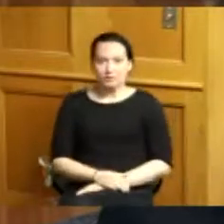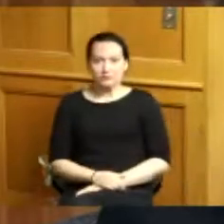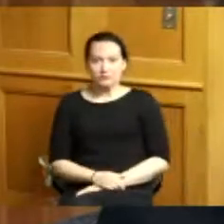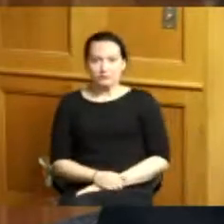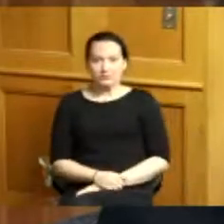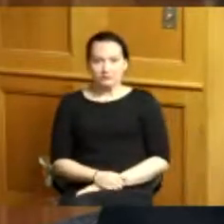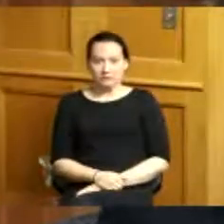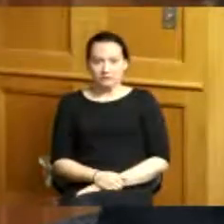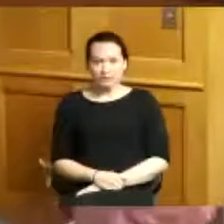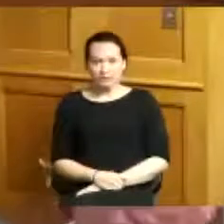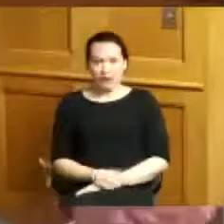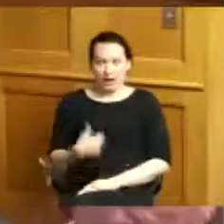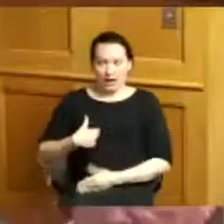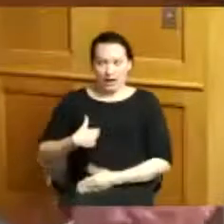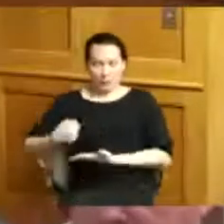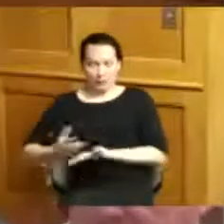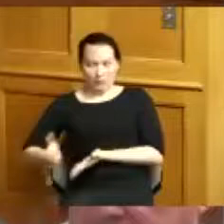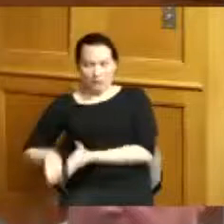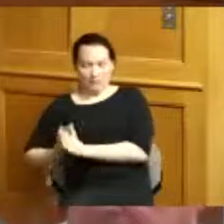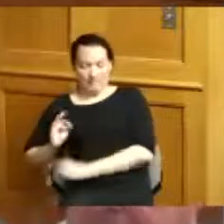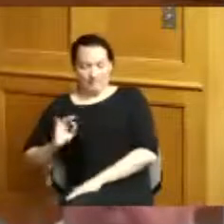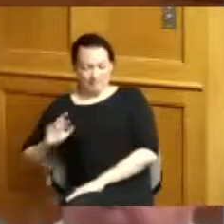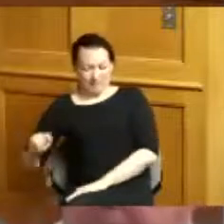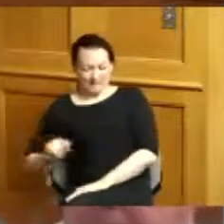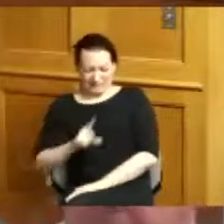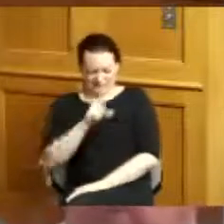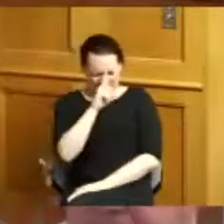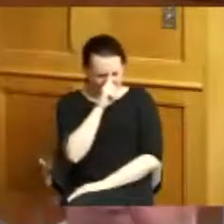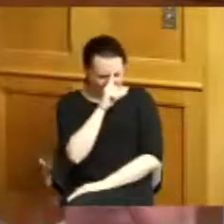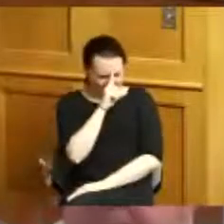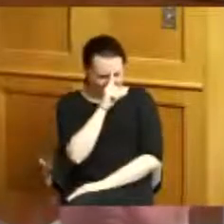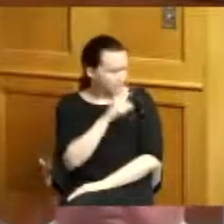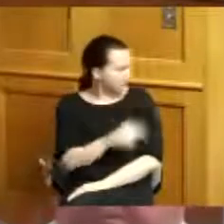I will confirm with Matt who's here but I believe it was well actually I'll just throw them